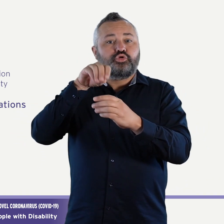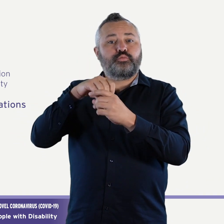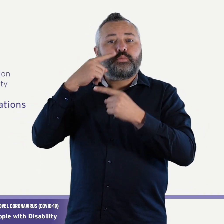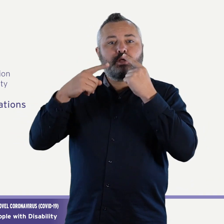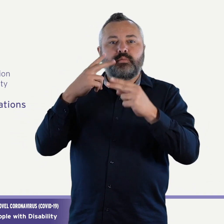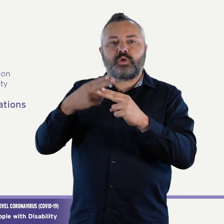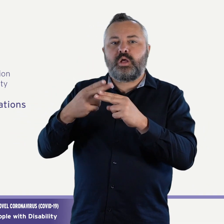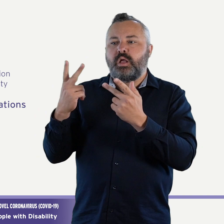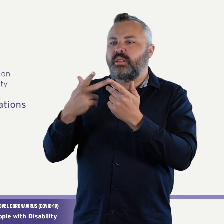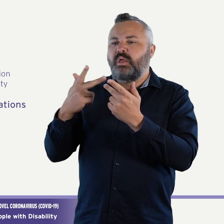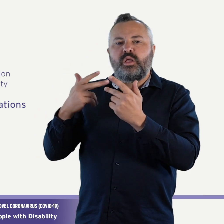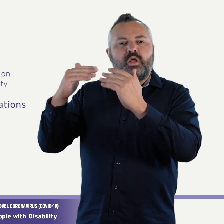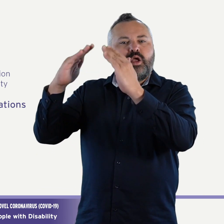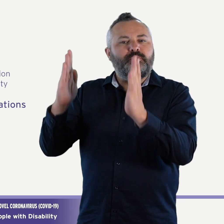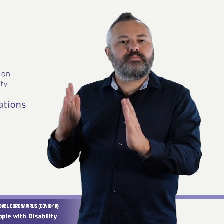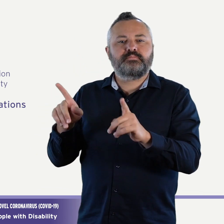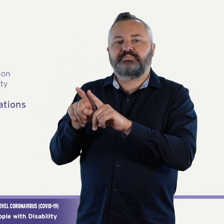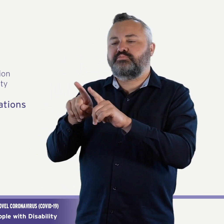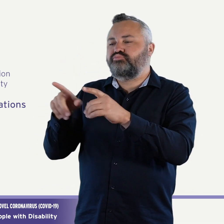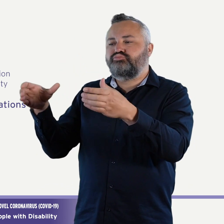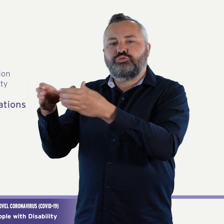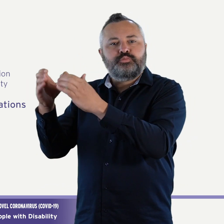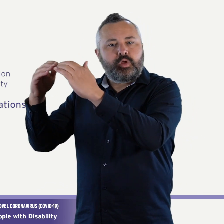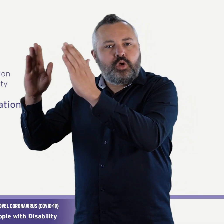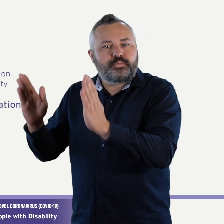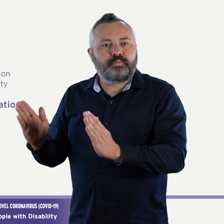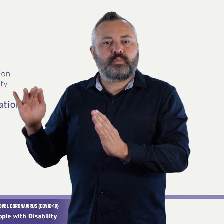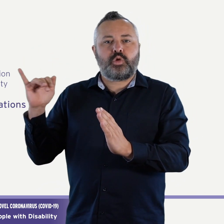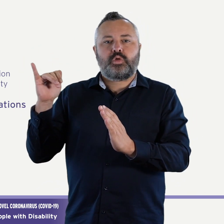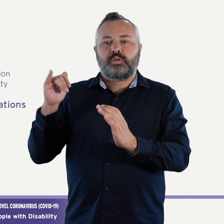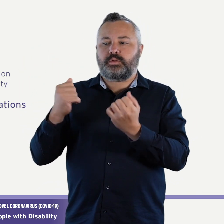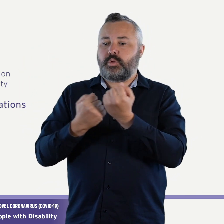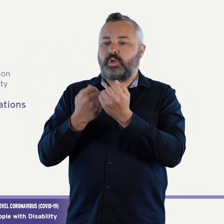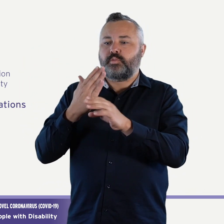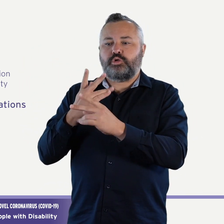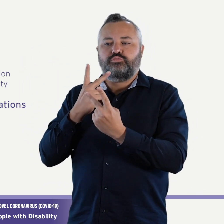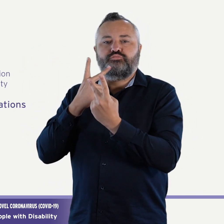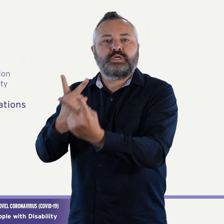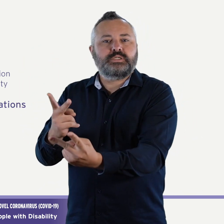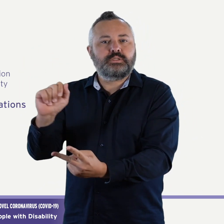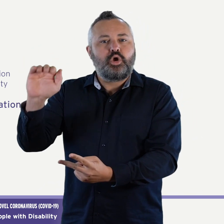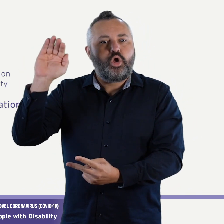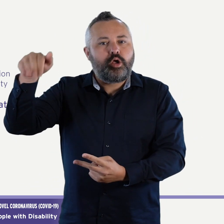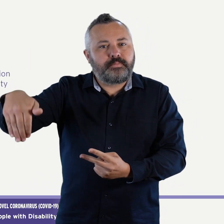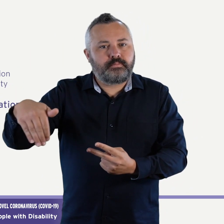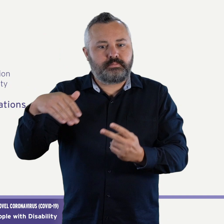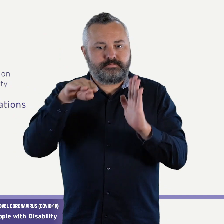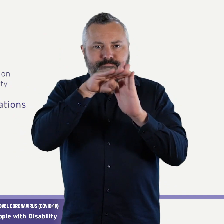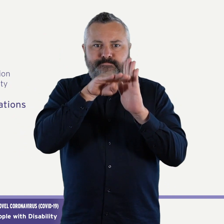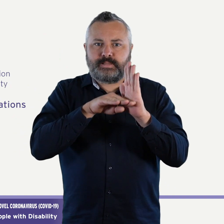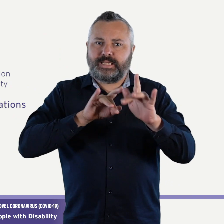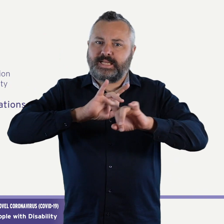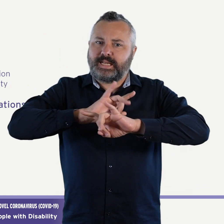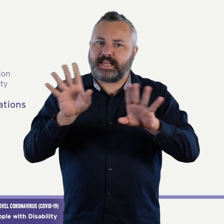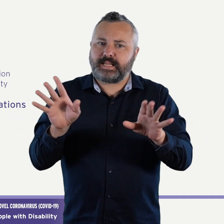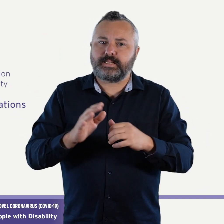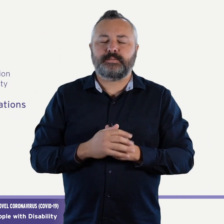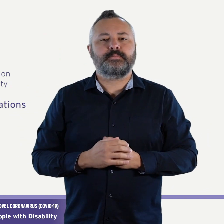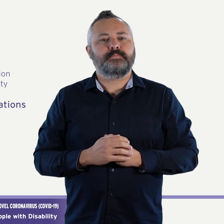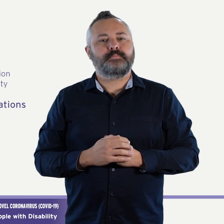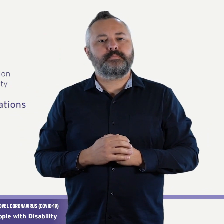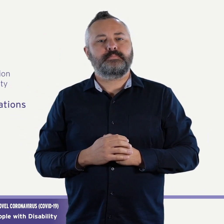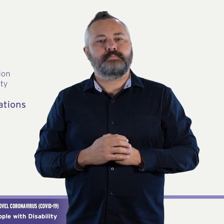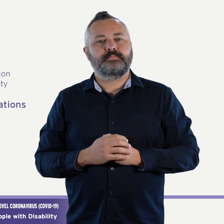This includes shared residential arrangements or where people have support workers coming to their home.